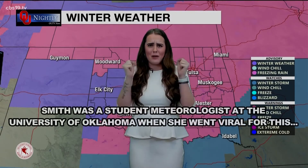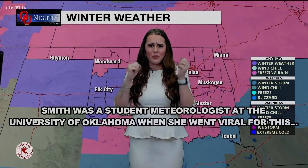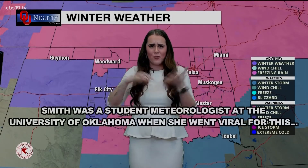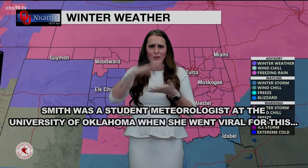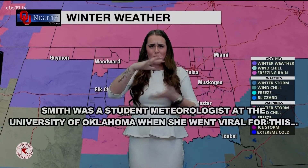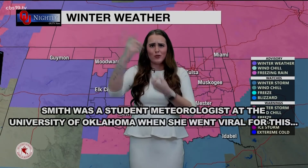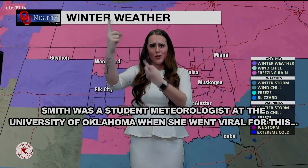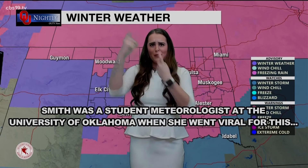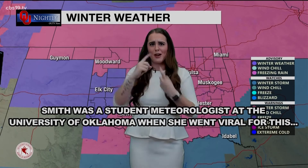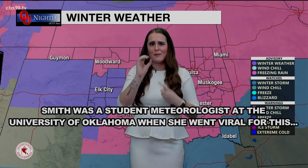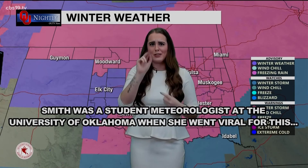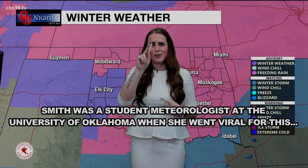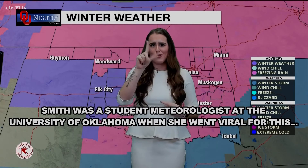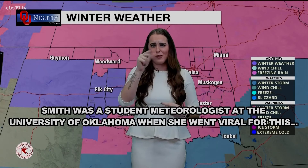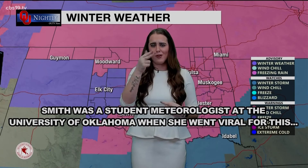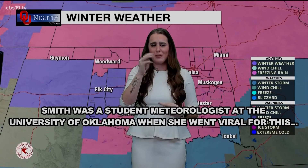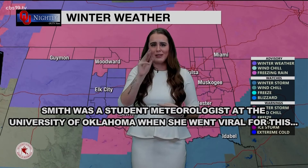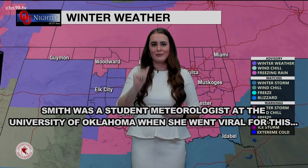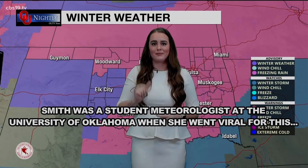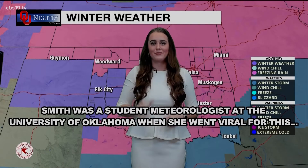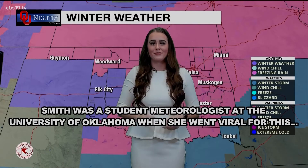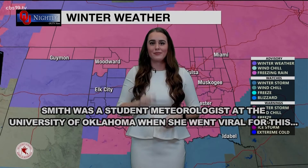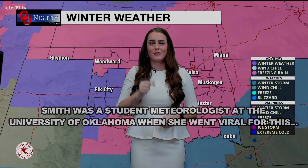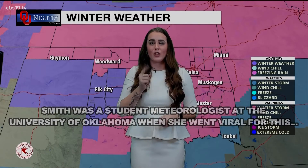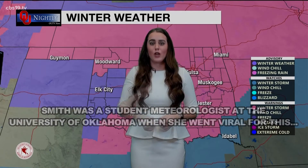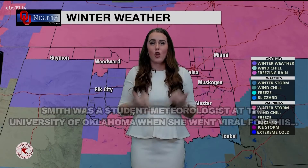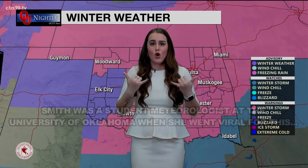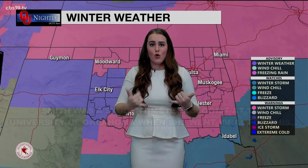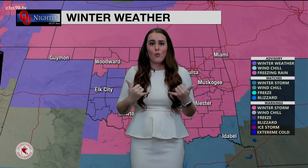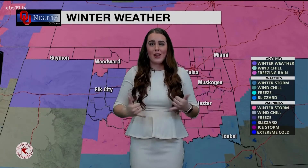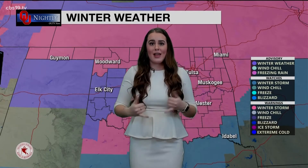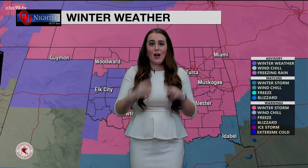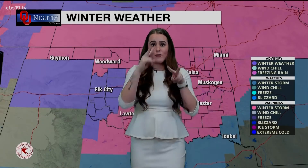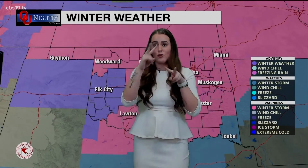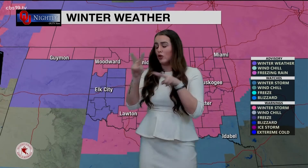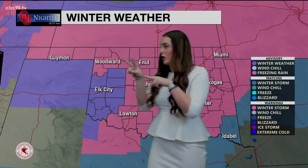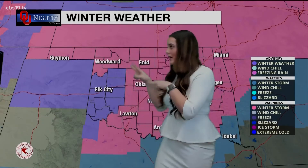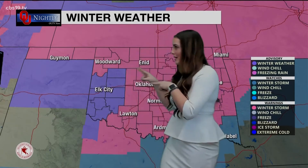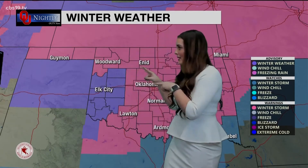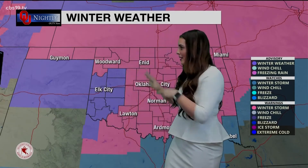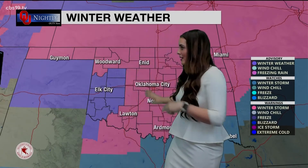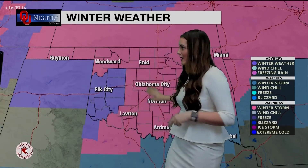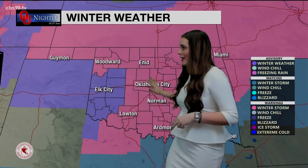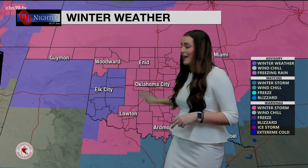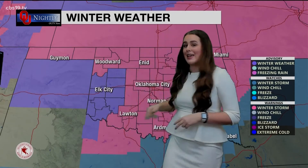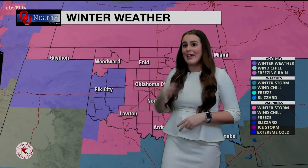University of Oklahoma. When she went viral for this. Right now, if you look.